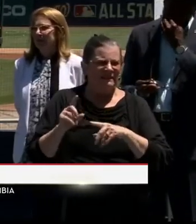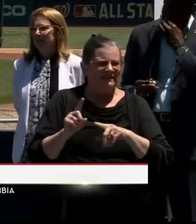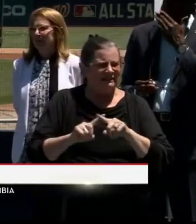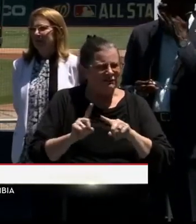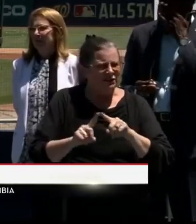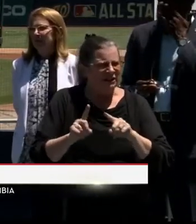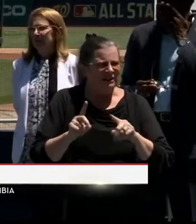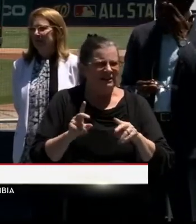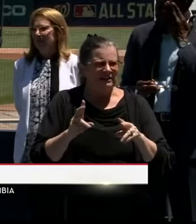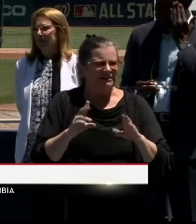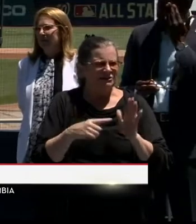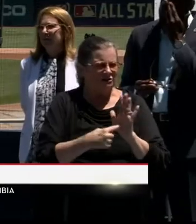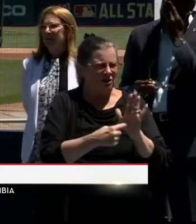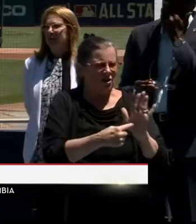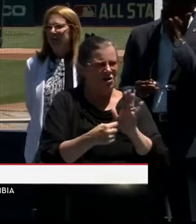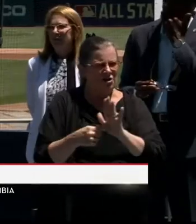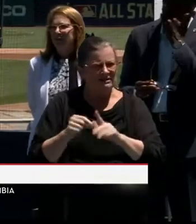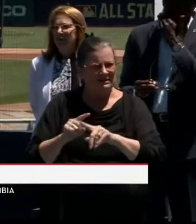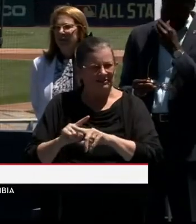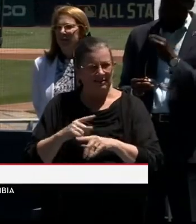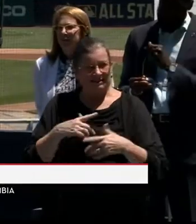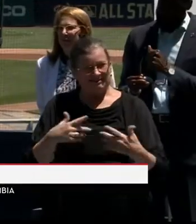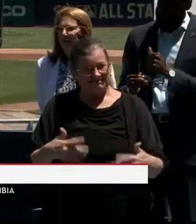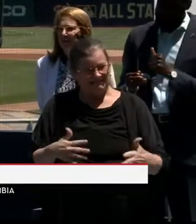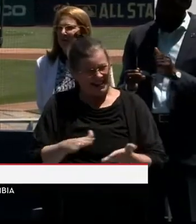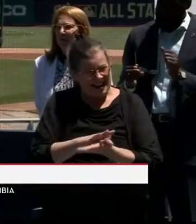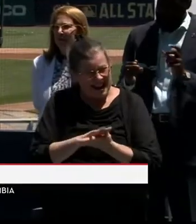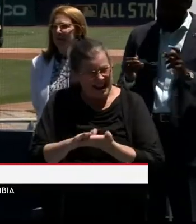WE'RE IN AN AREA OF THE CITY WHERE A LOT OF THE EVENTS HAPPEN